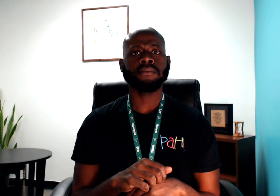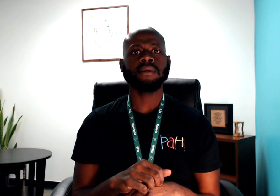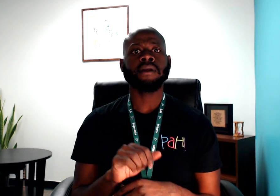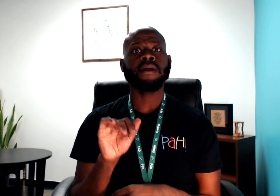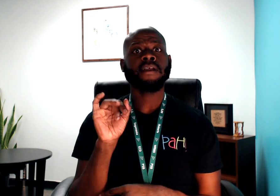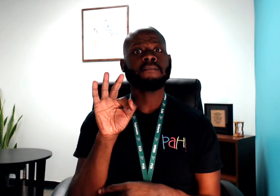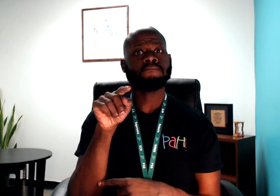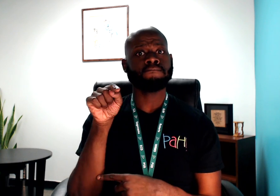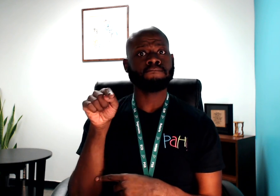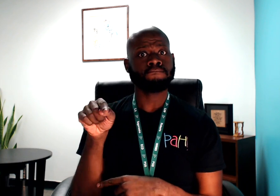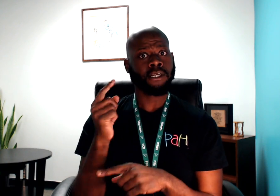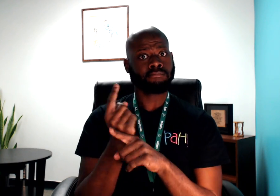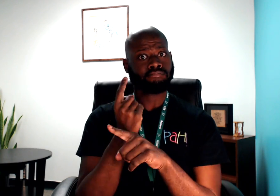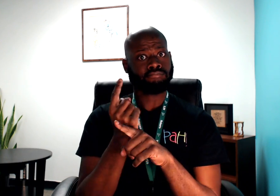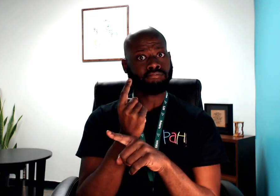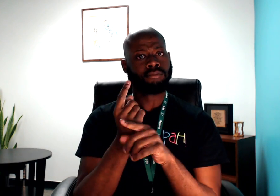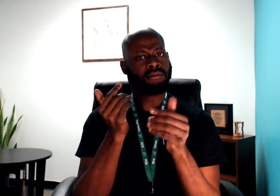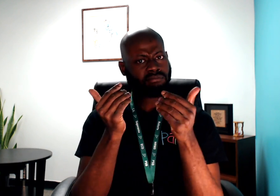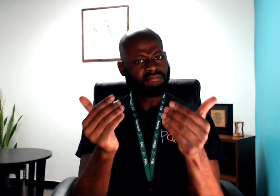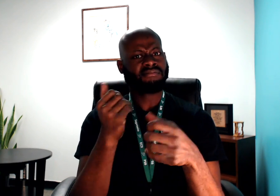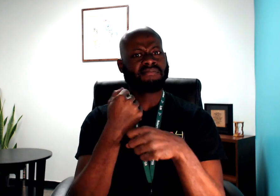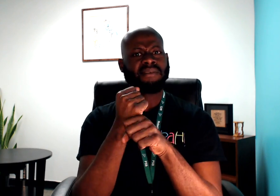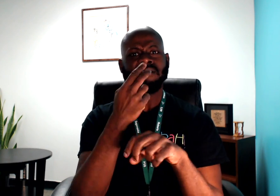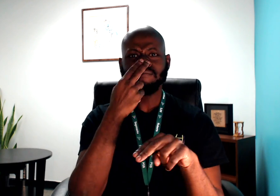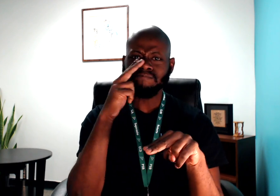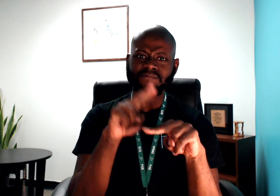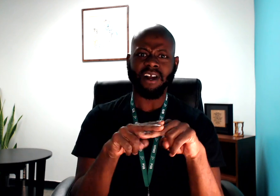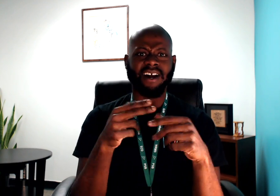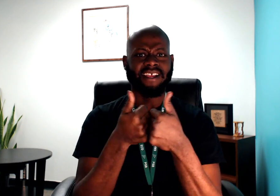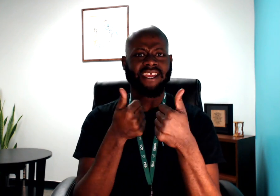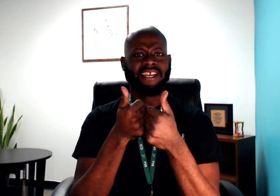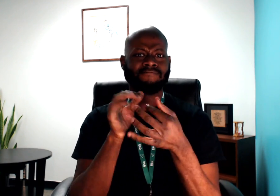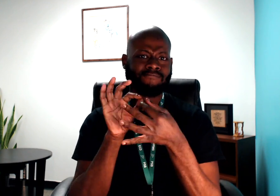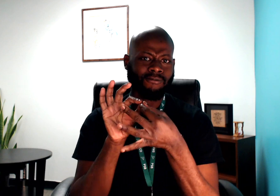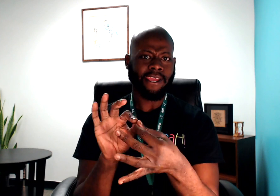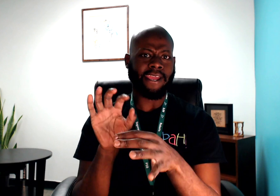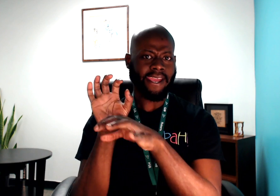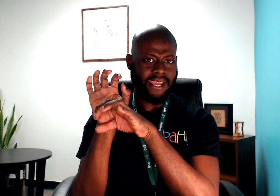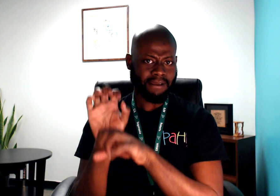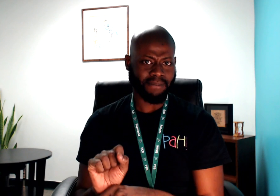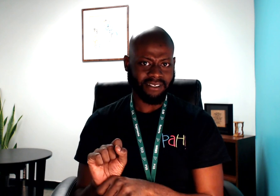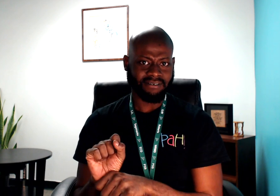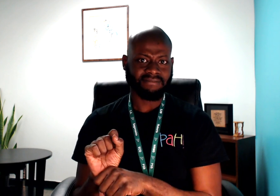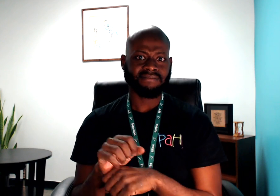if appropriate, make fun games out of these habits.